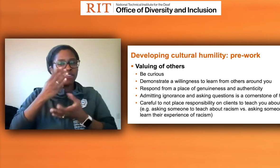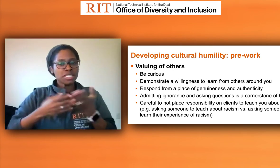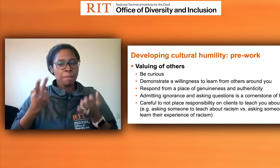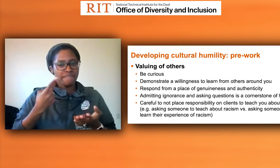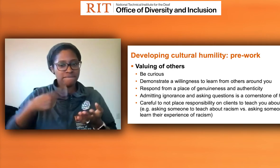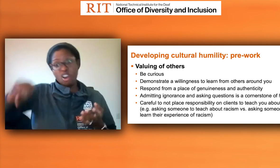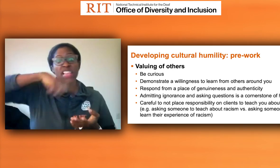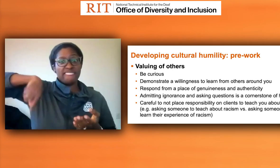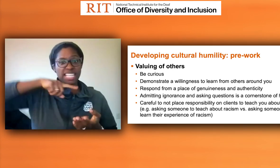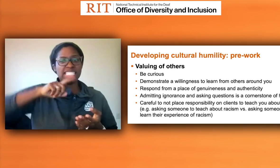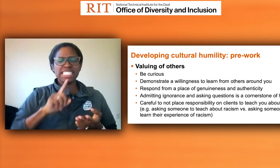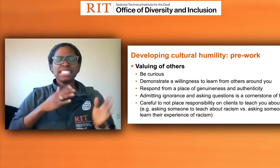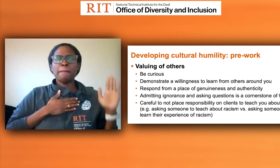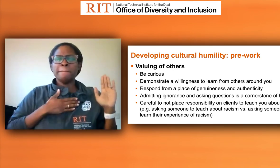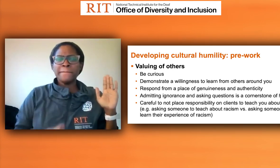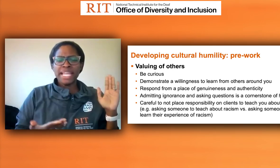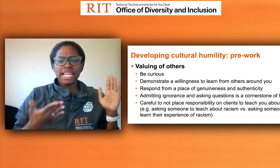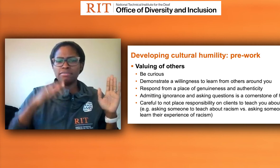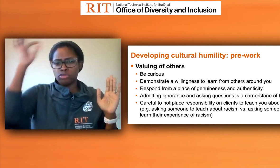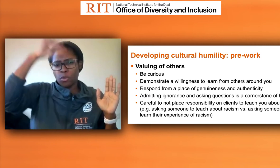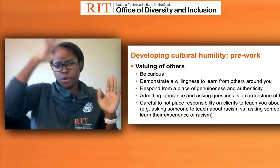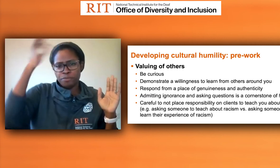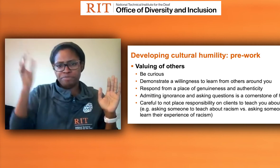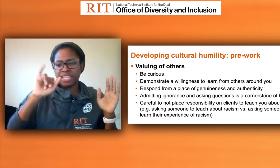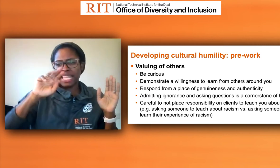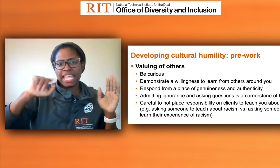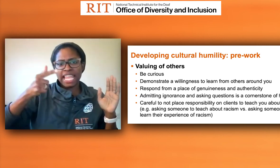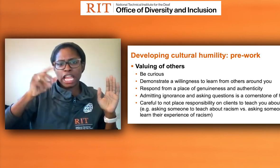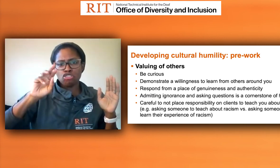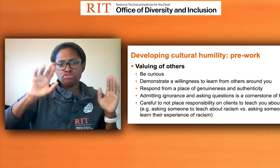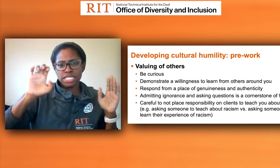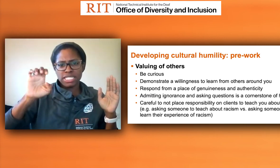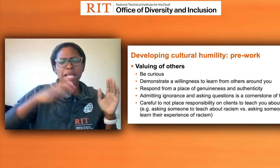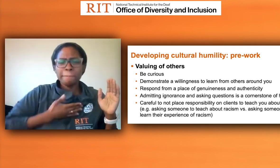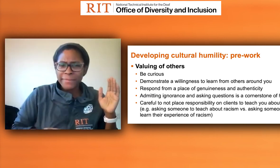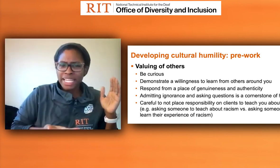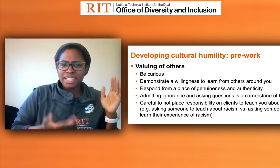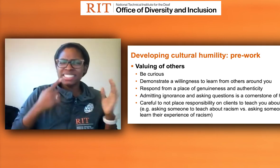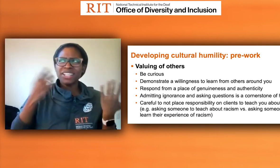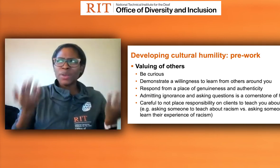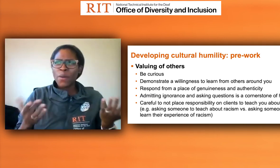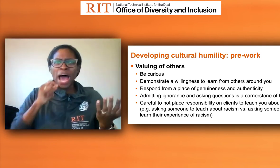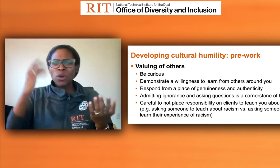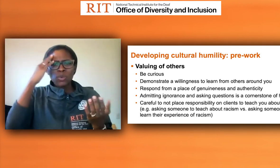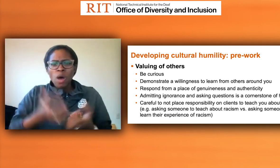Another important thing I think that is a bit difficult for us is honestly to admit that we have ignorance. Everyone has it.